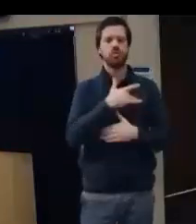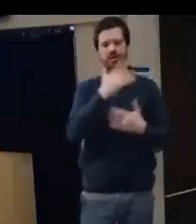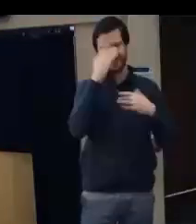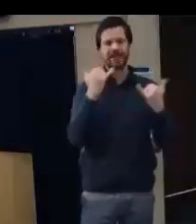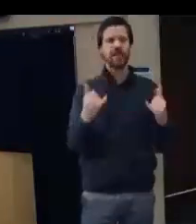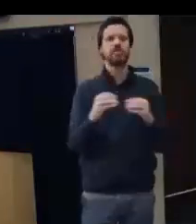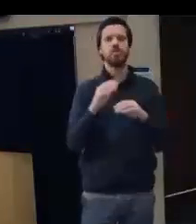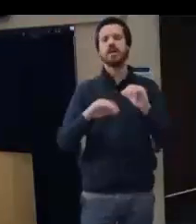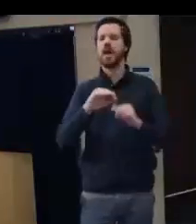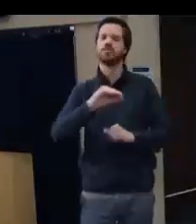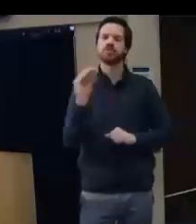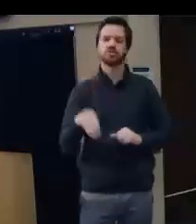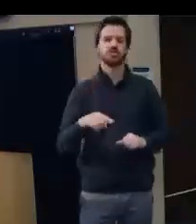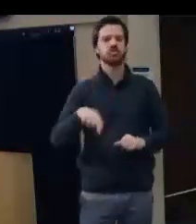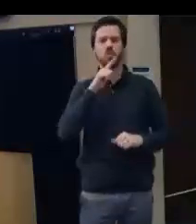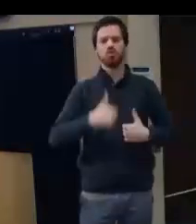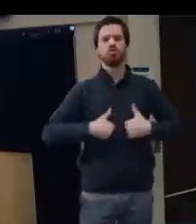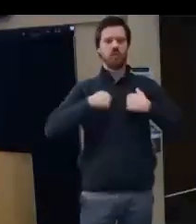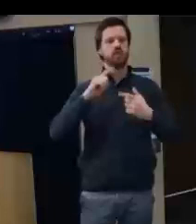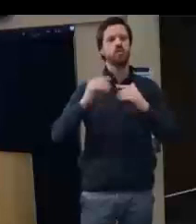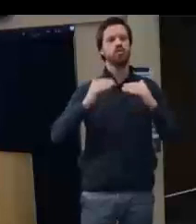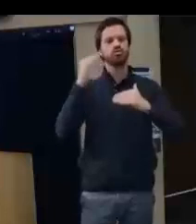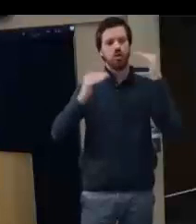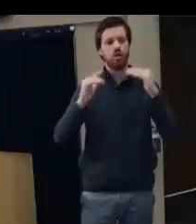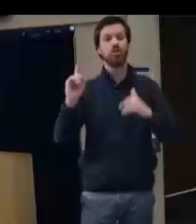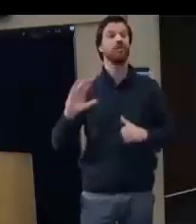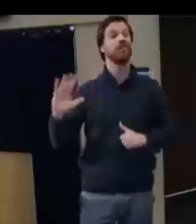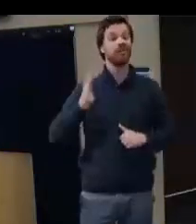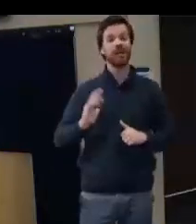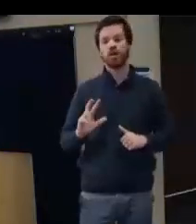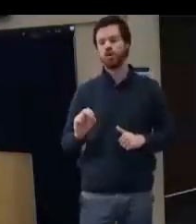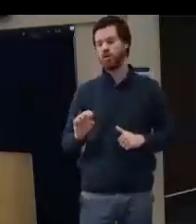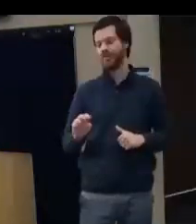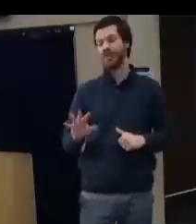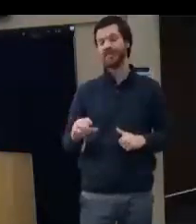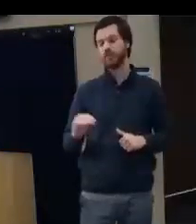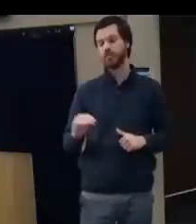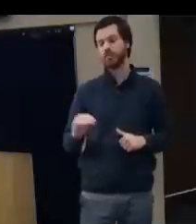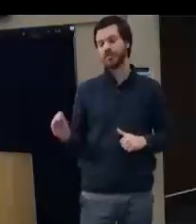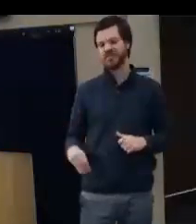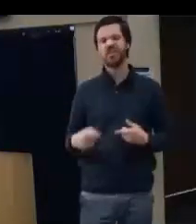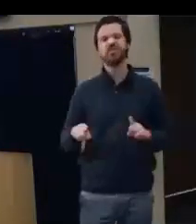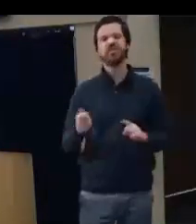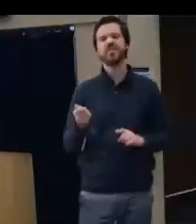than 90% of people will reach adulthood whereas it was about 30 40 50% uh in the mid 1900s so